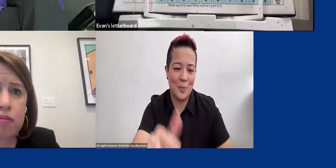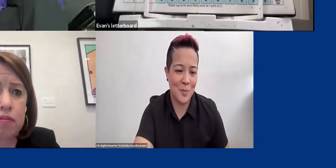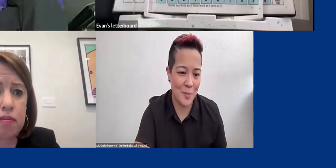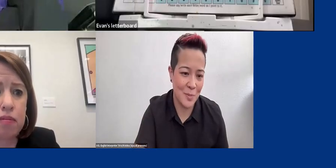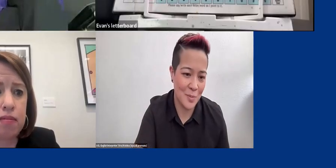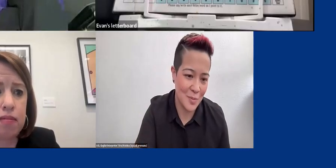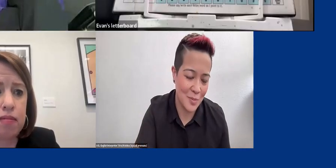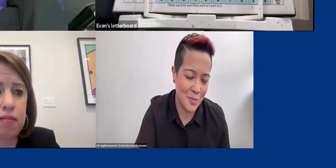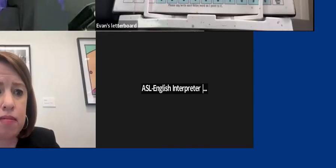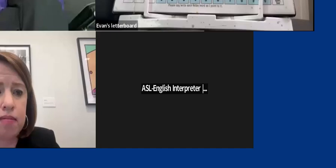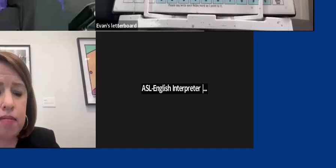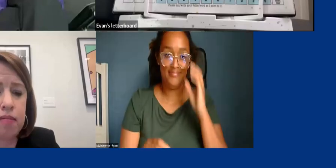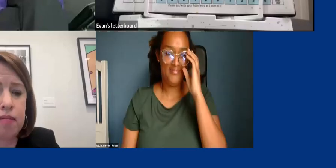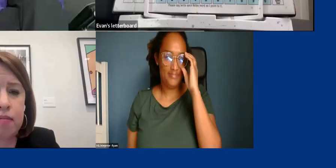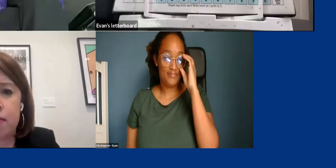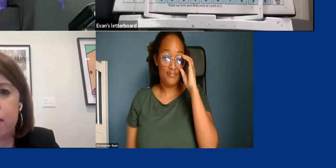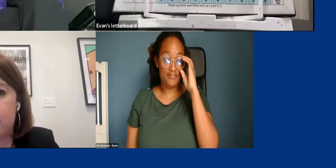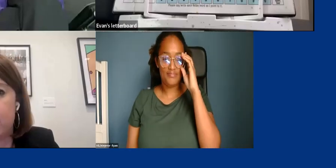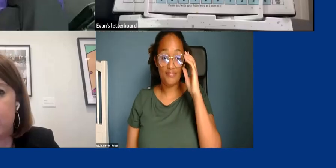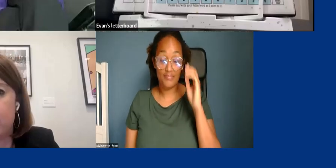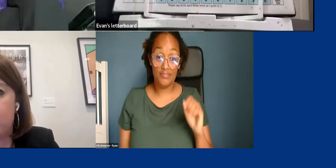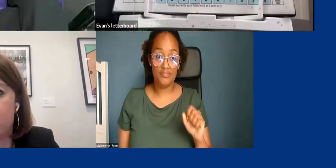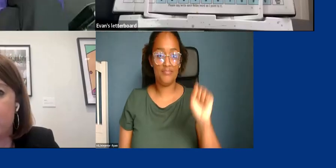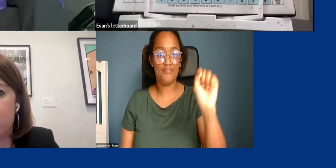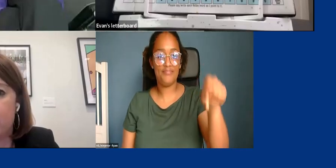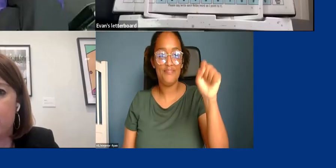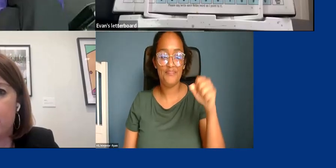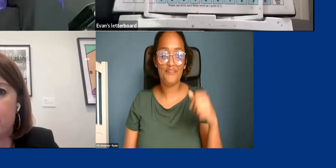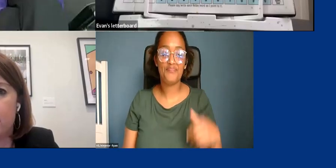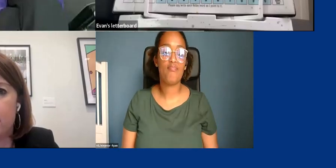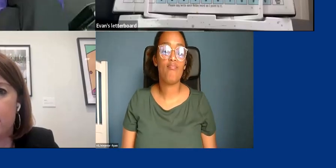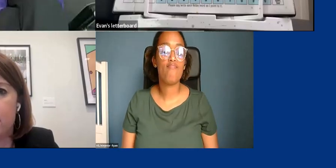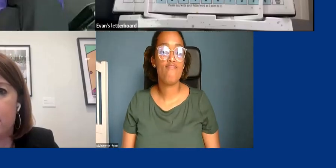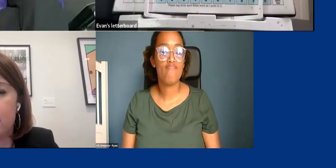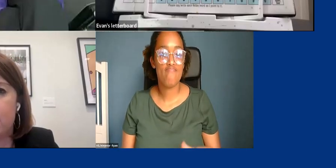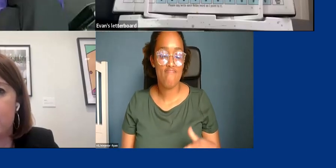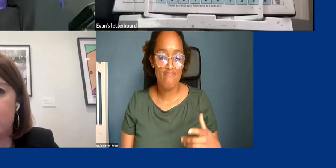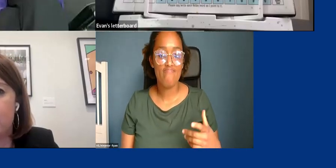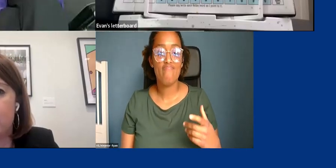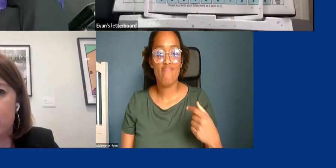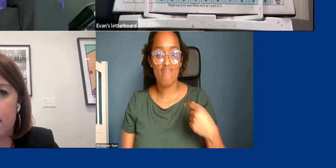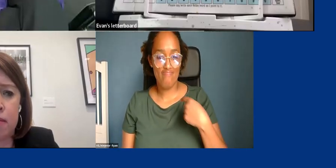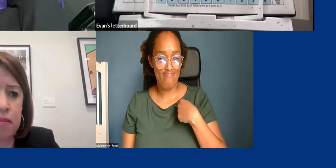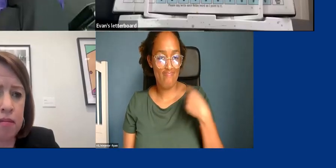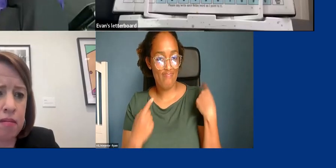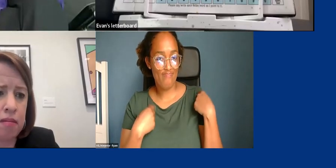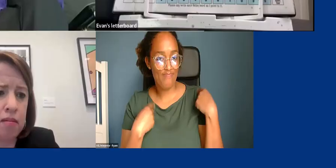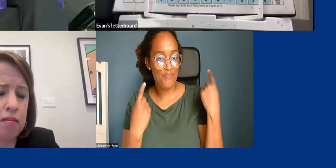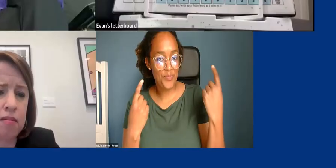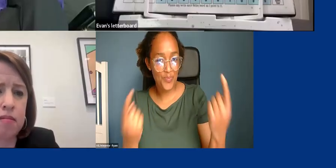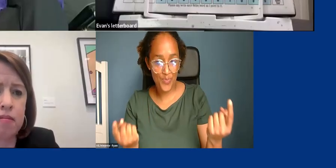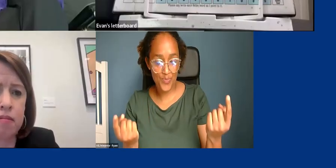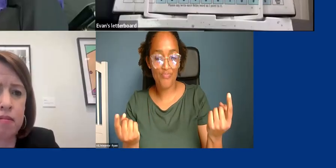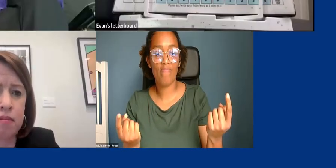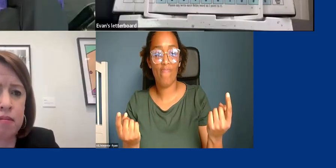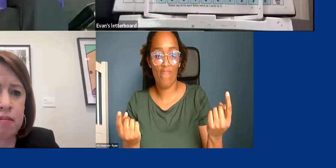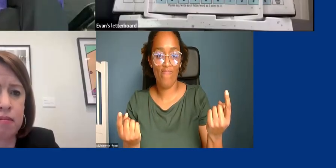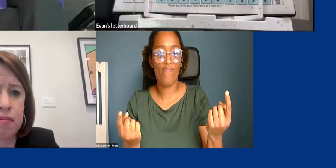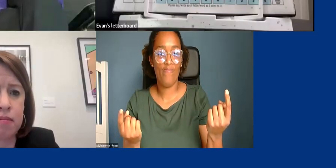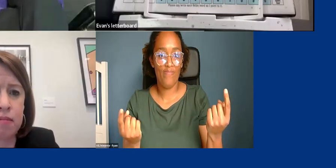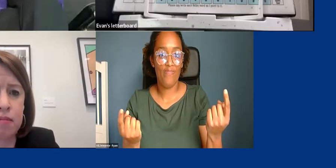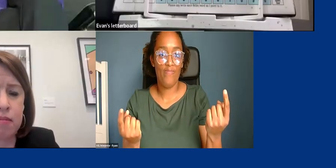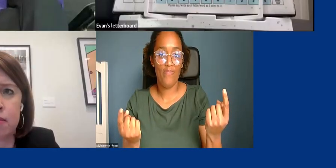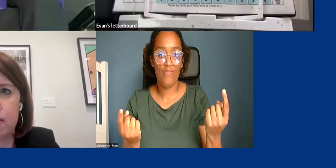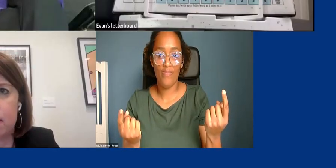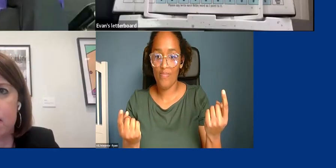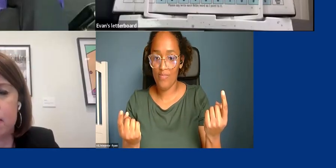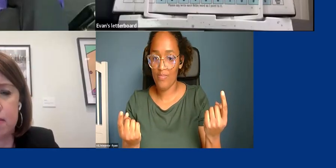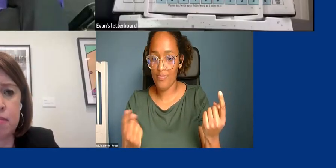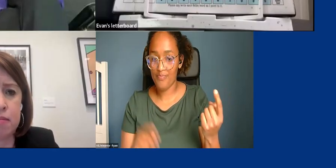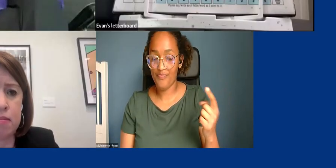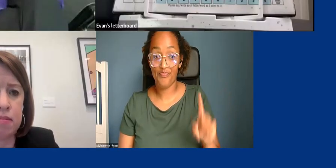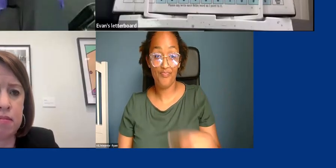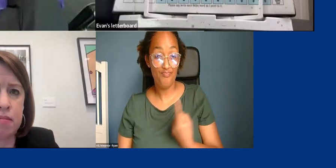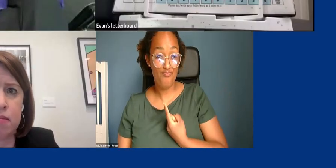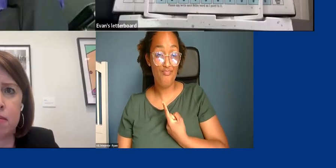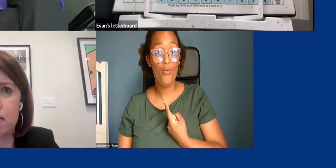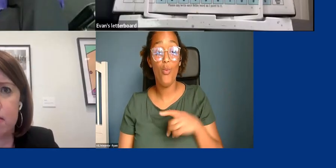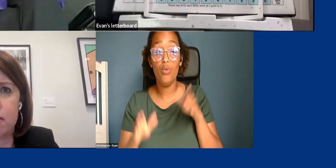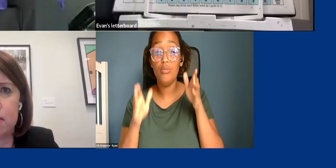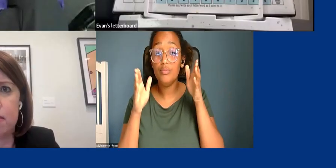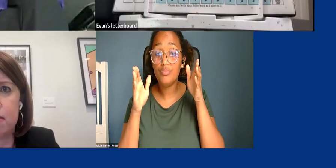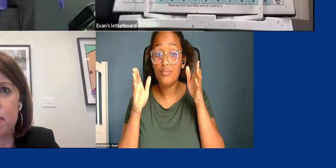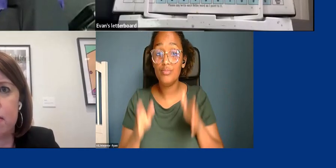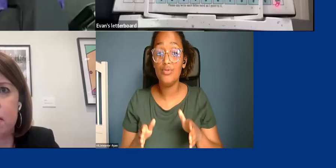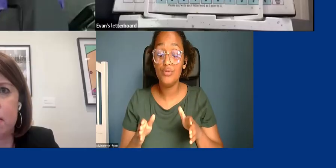i have been the only pe person like me